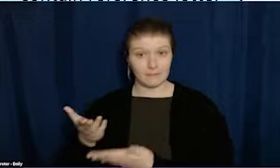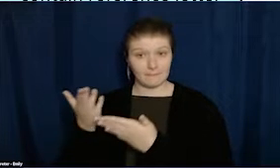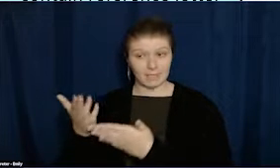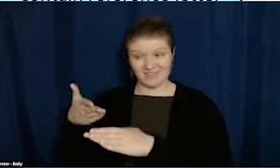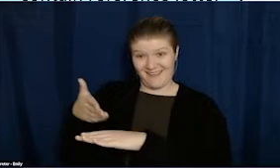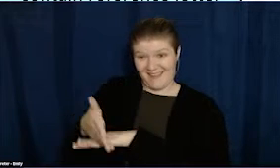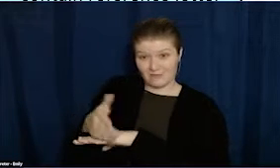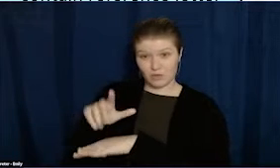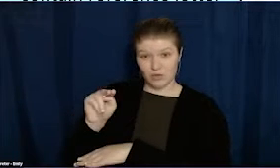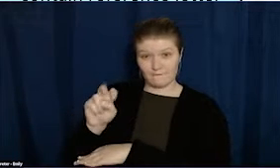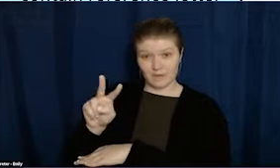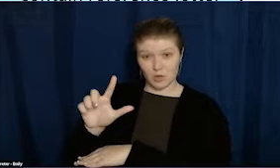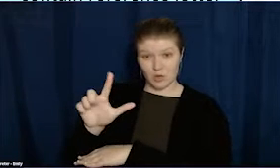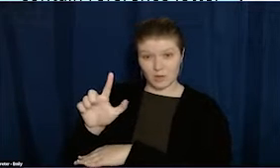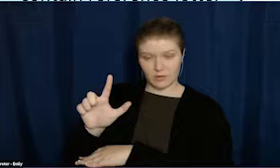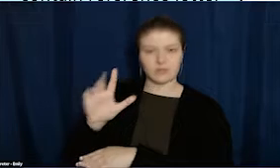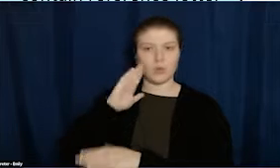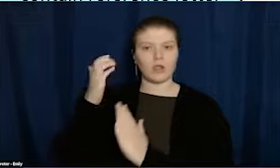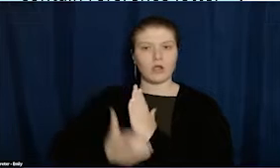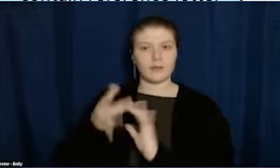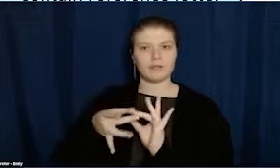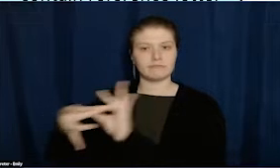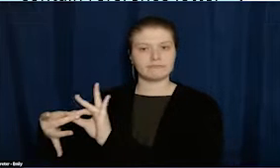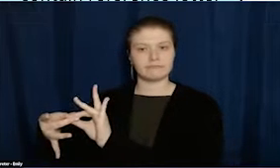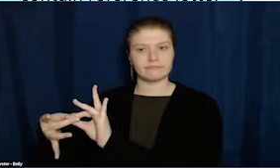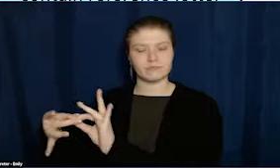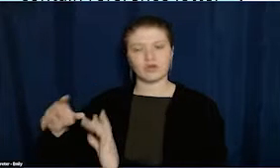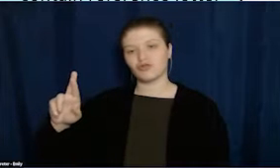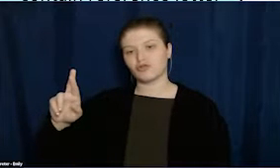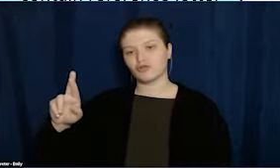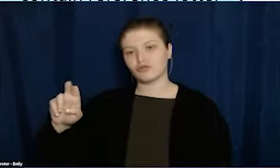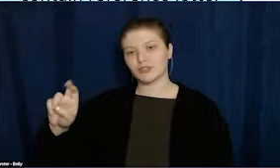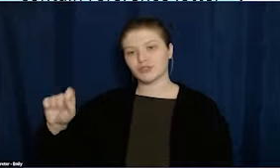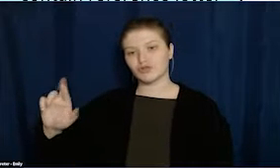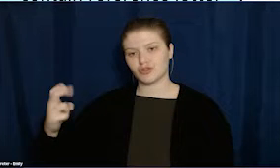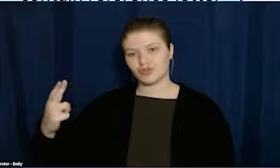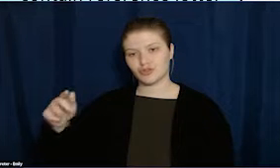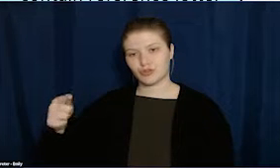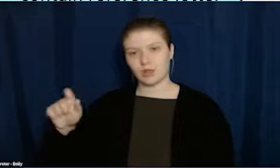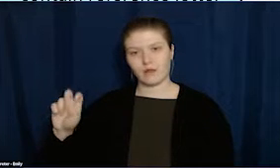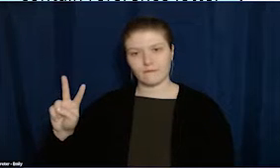So please keep that date in mind. If you're an administrator, just know that if you have Grants.gov submissions,